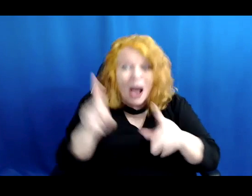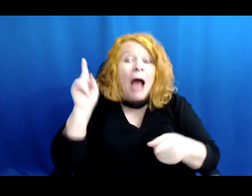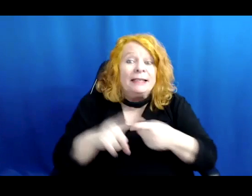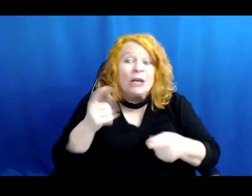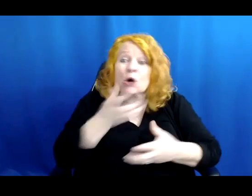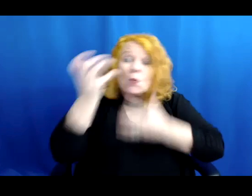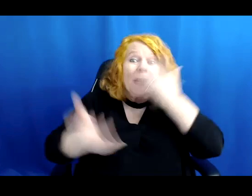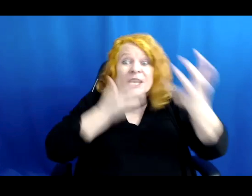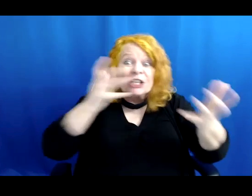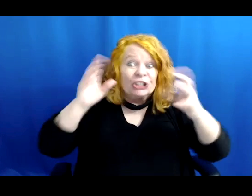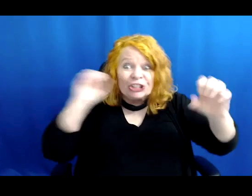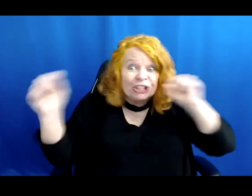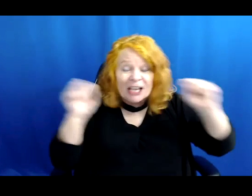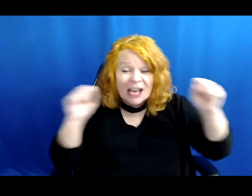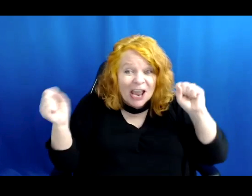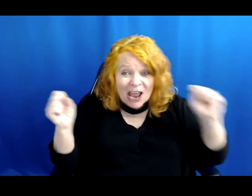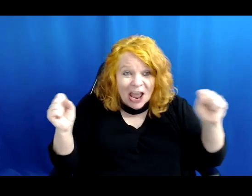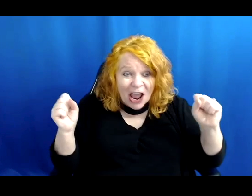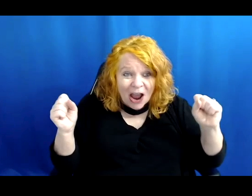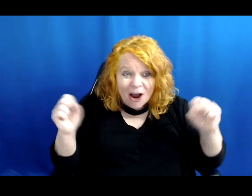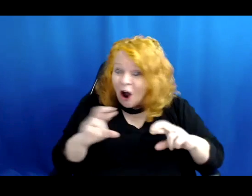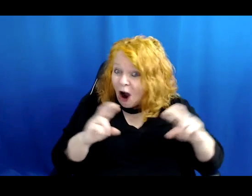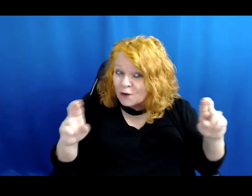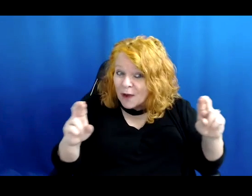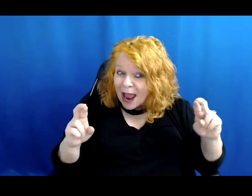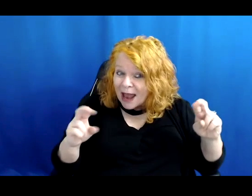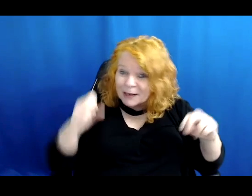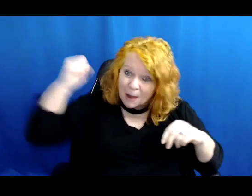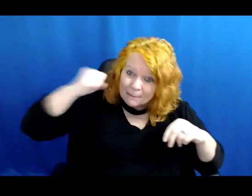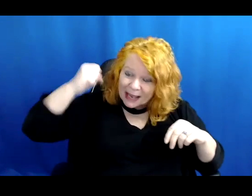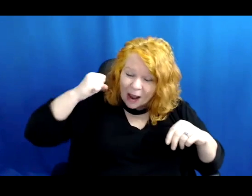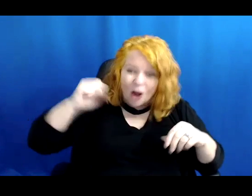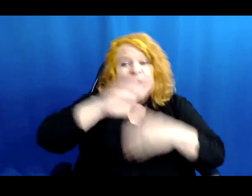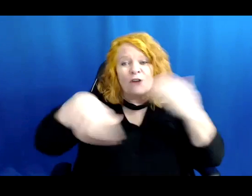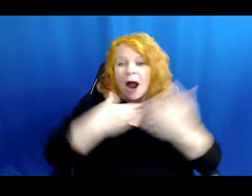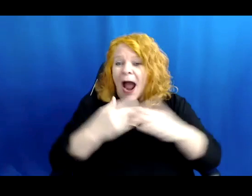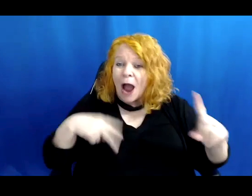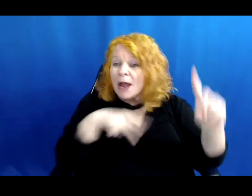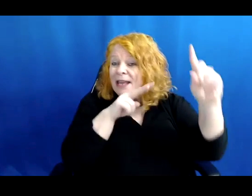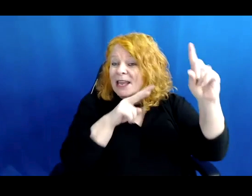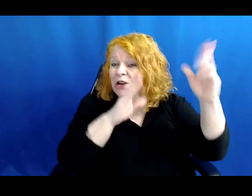Unless we give a cheer. Punches air with your arm, for our hero.